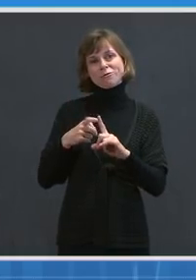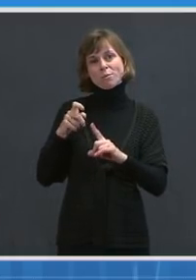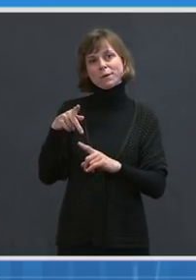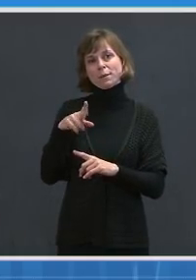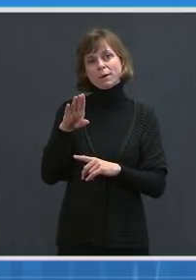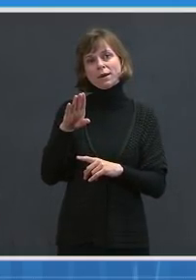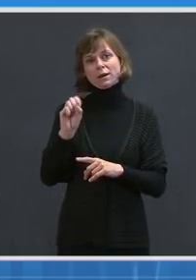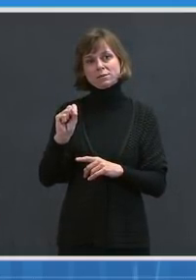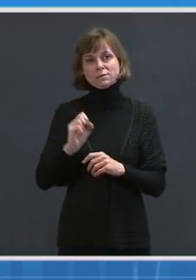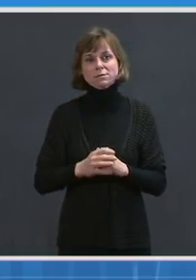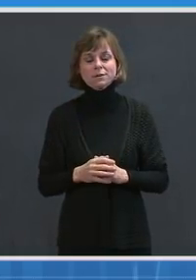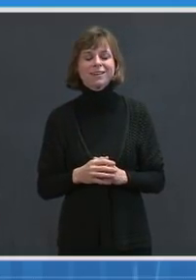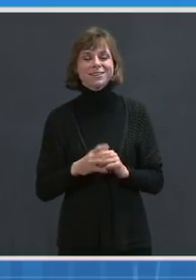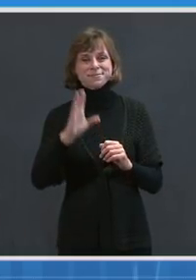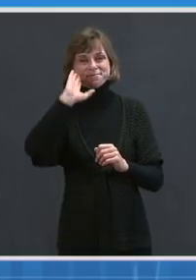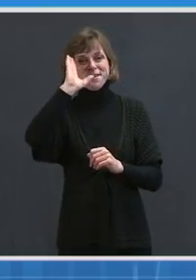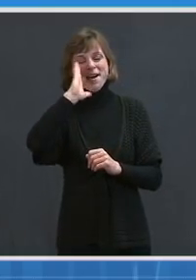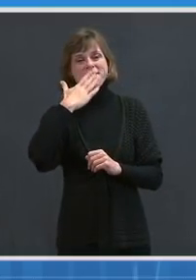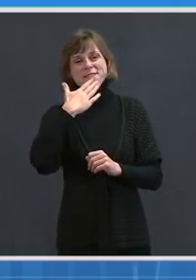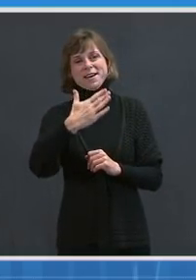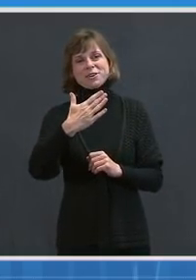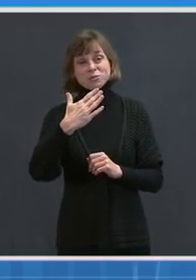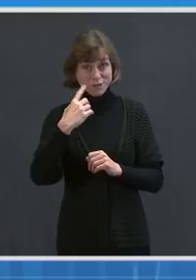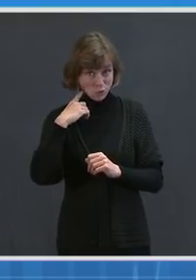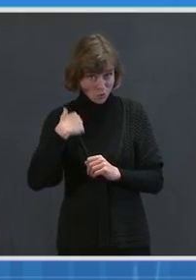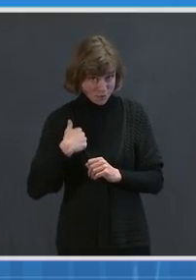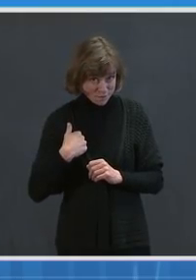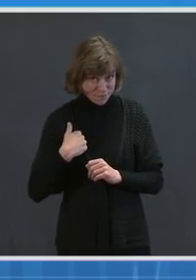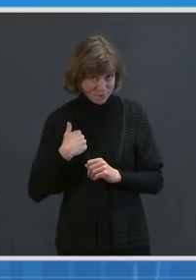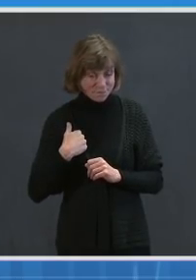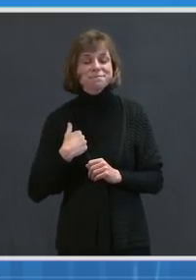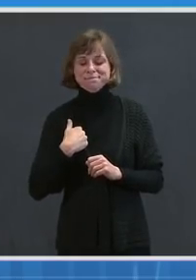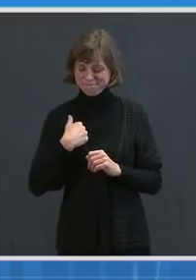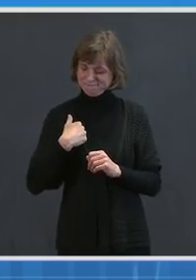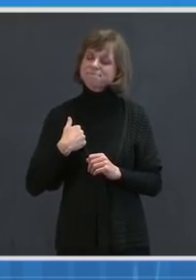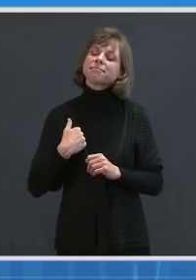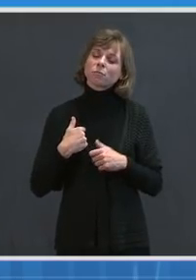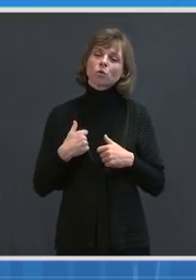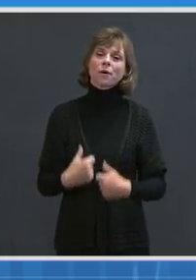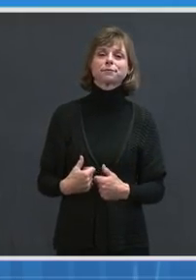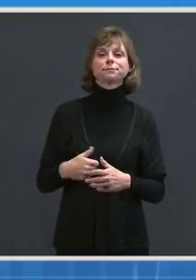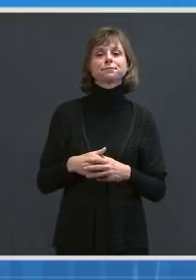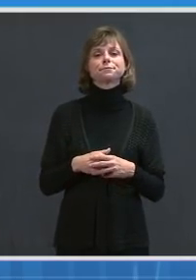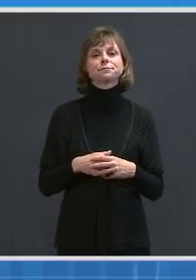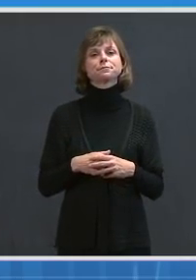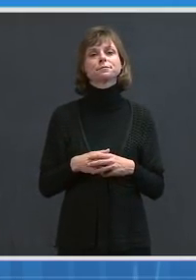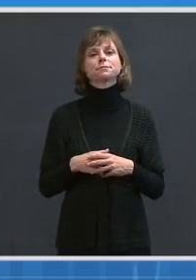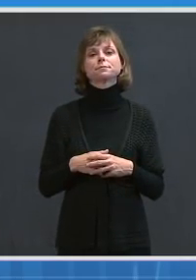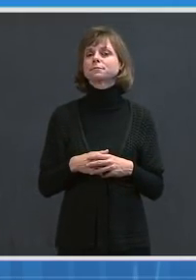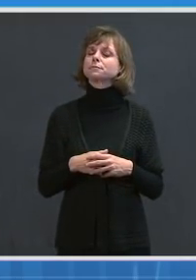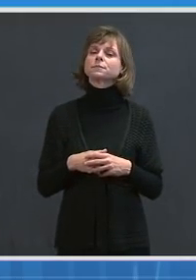The Press: Hi. Thanks so much. You guys can hear me? Mr. Slavitt: Yes. The Press: Great. I -- it sounded like you touched on this a bit,